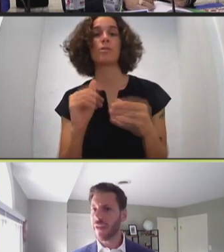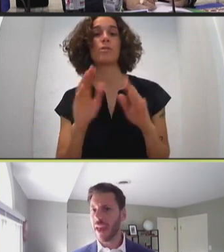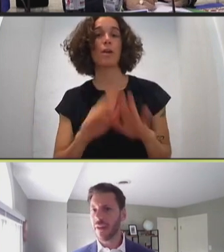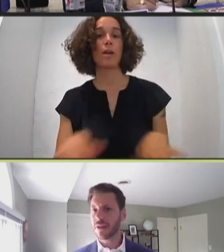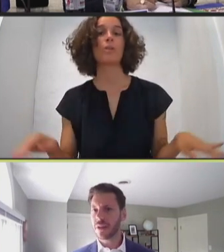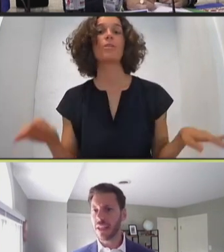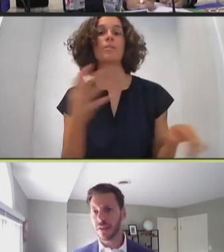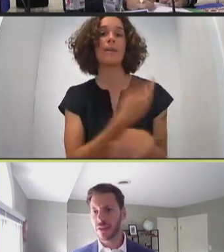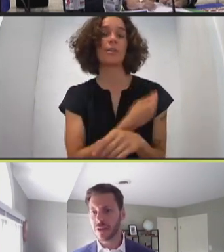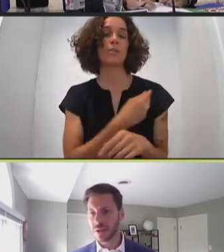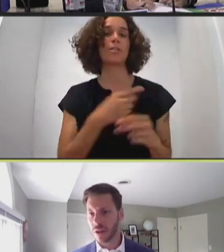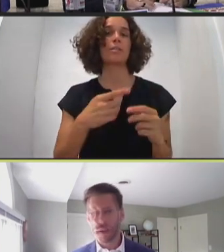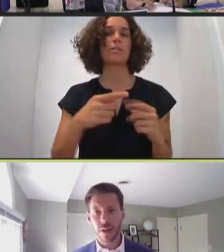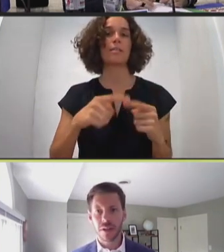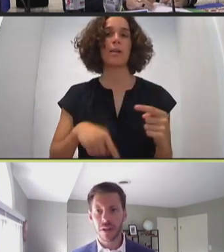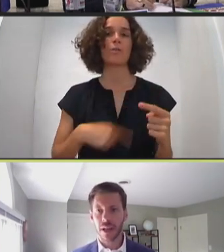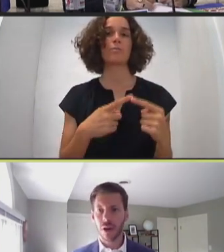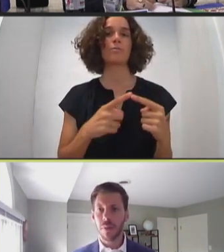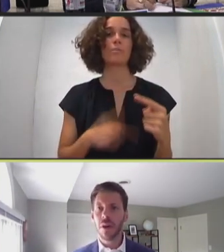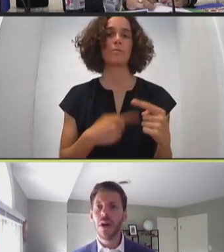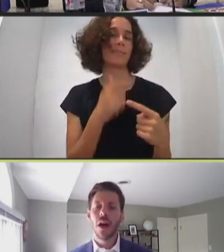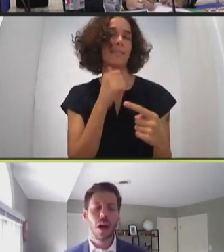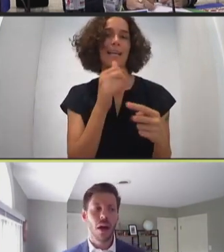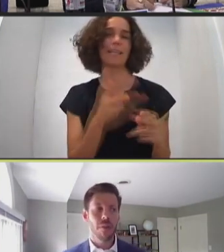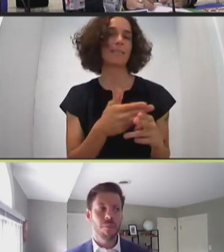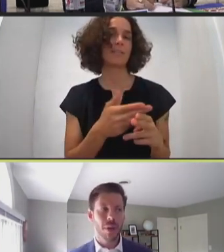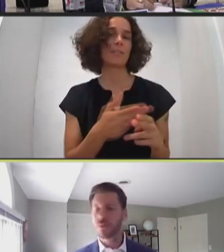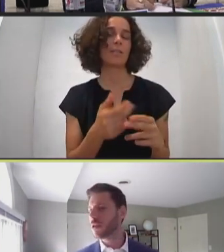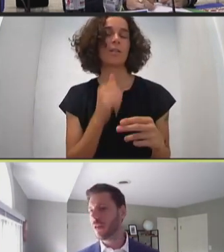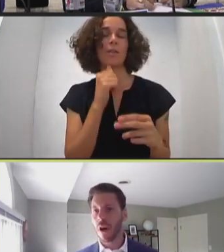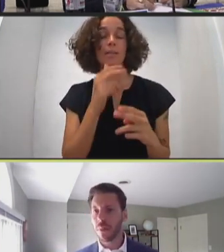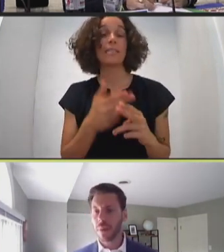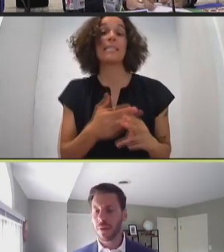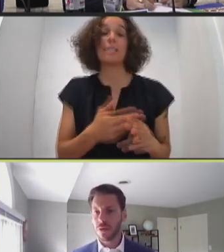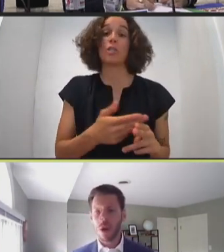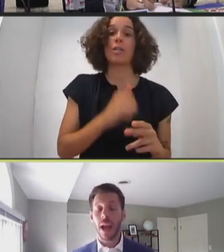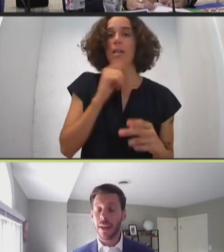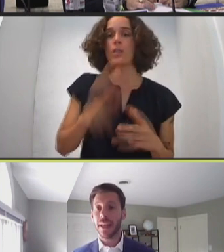so they haven't even started until October. But I'm sure there are people trying to get